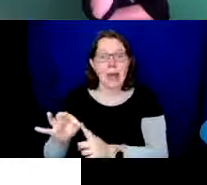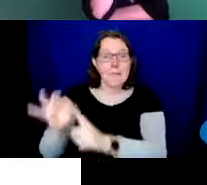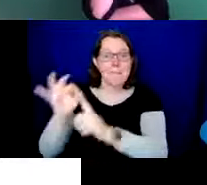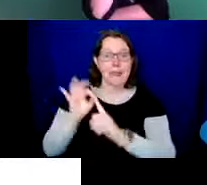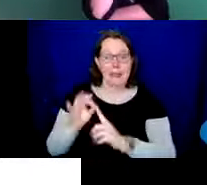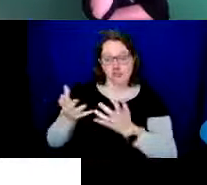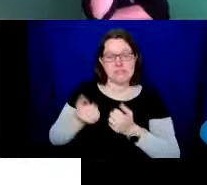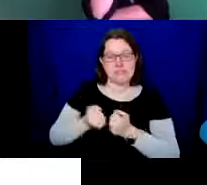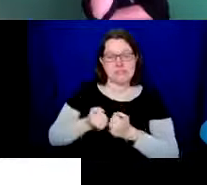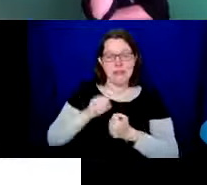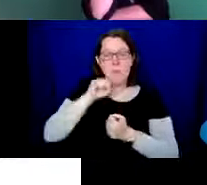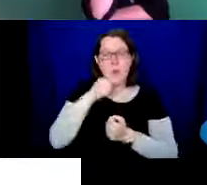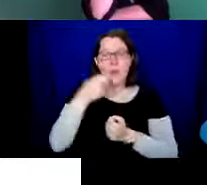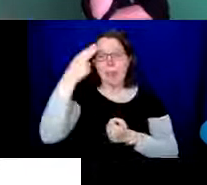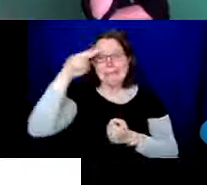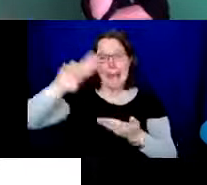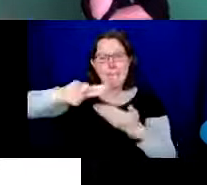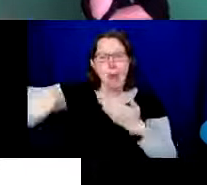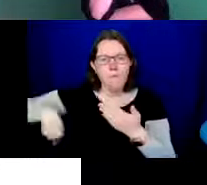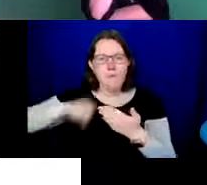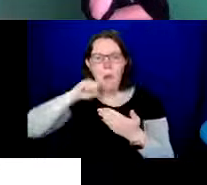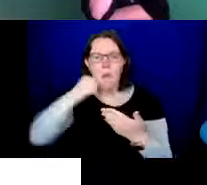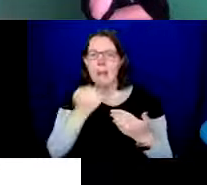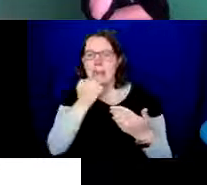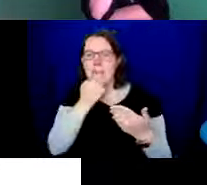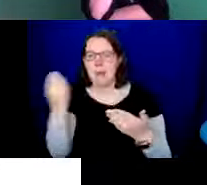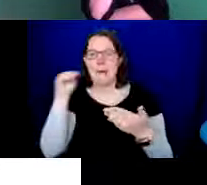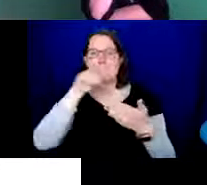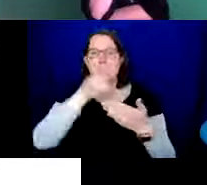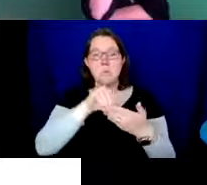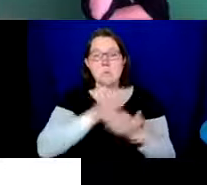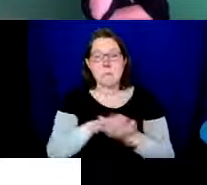um we've got to work through the system of some people putting first second and